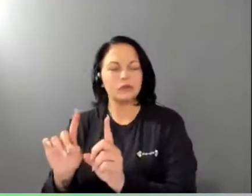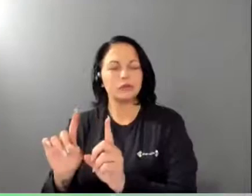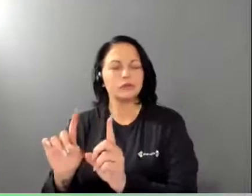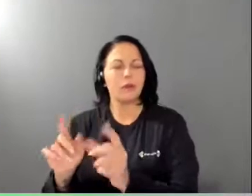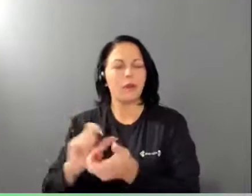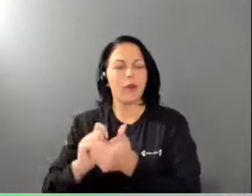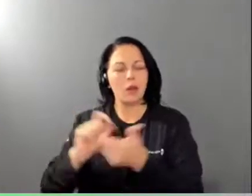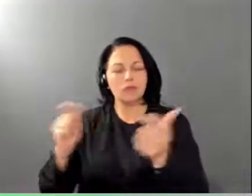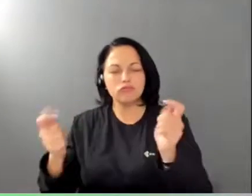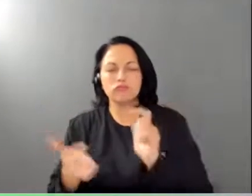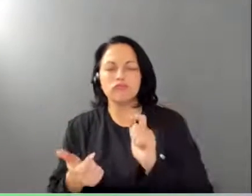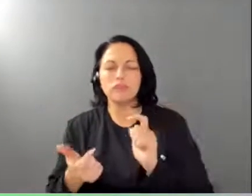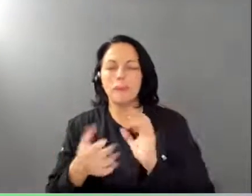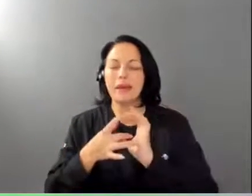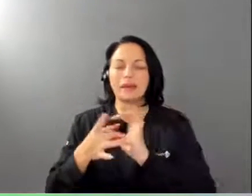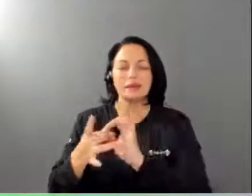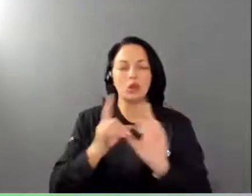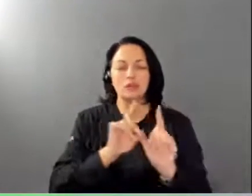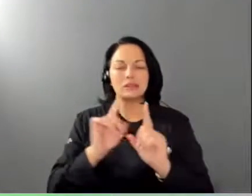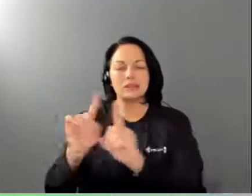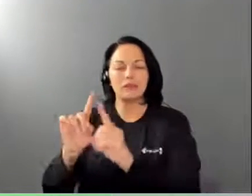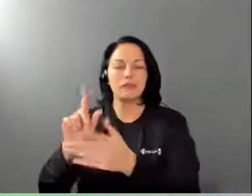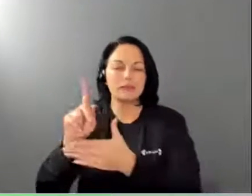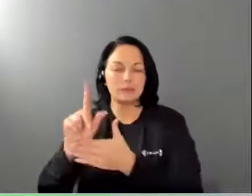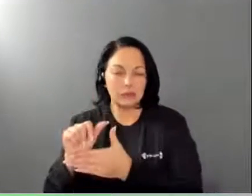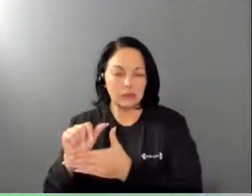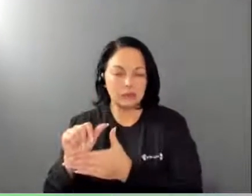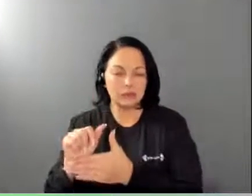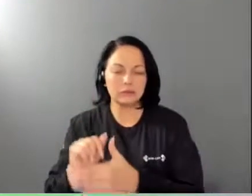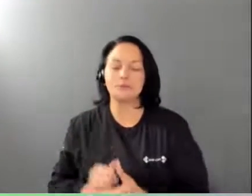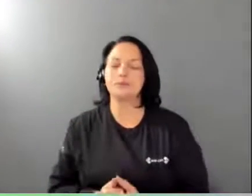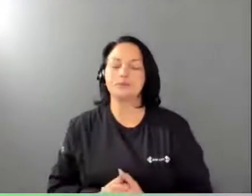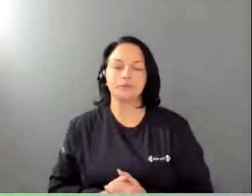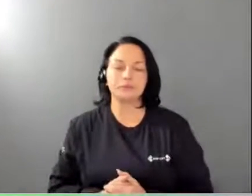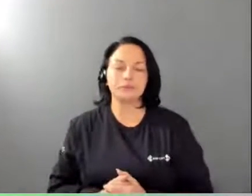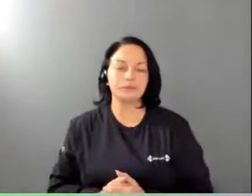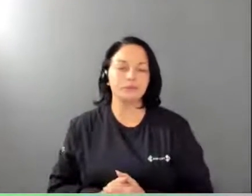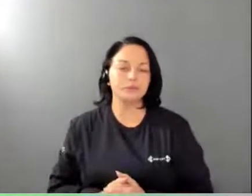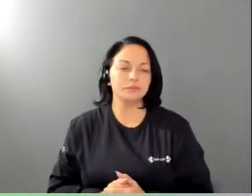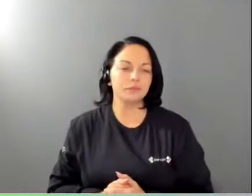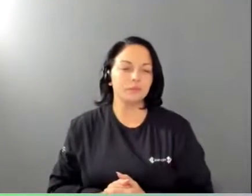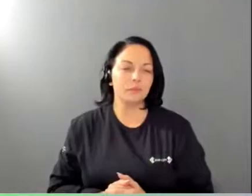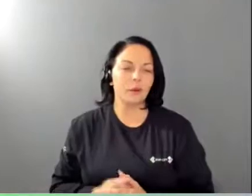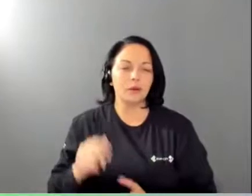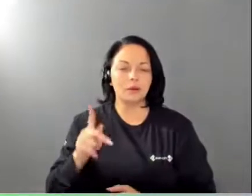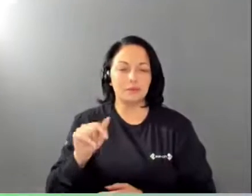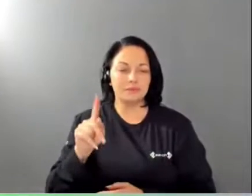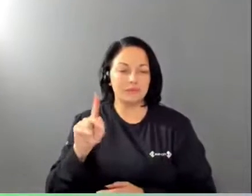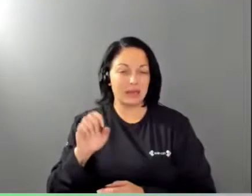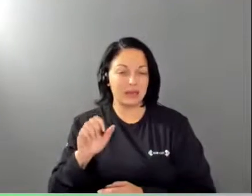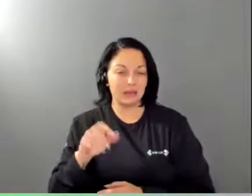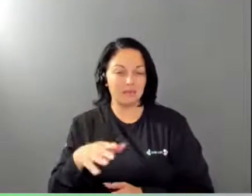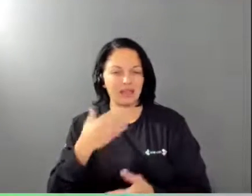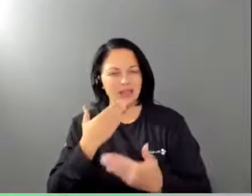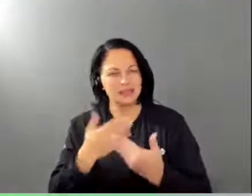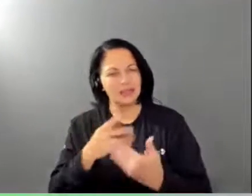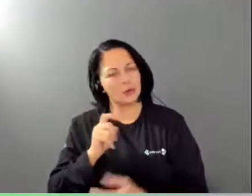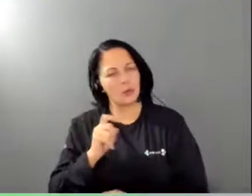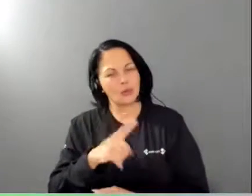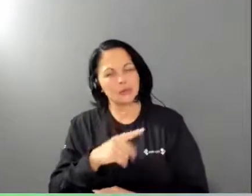[Heidi Kelly-Gibson] Very good. How did differences you contextual and how could that change verse based on